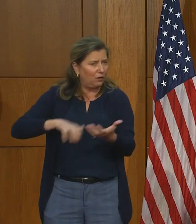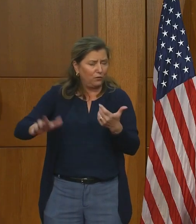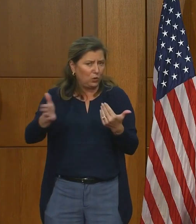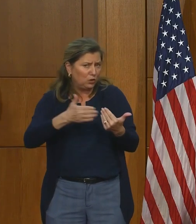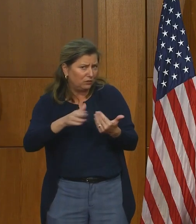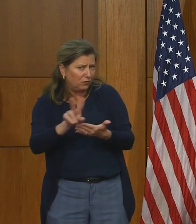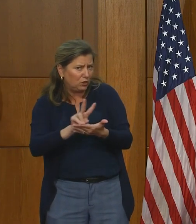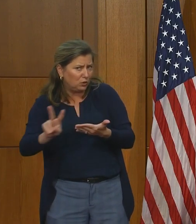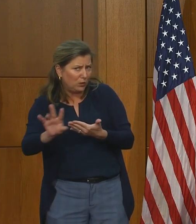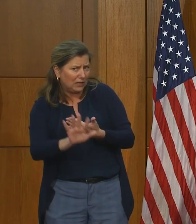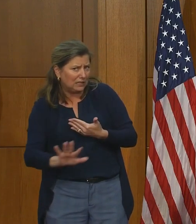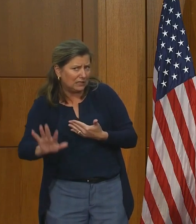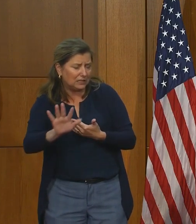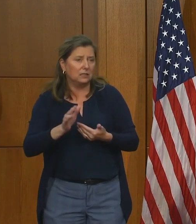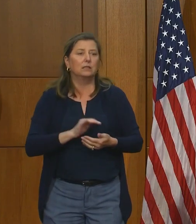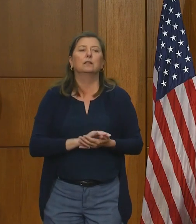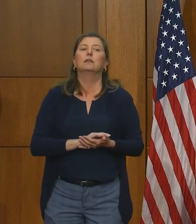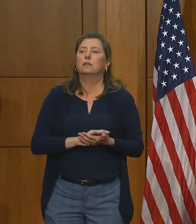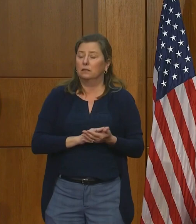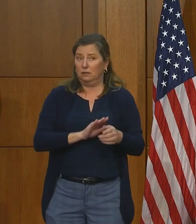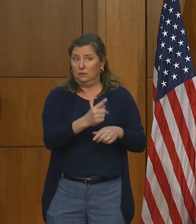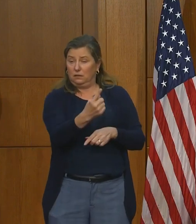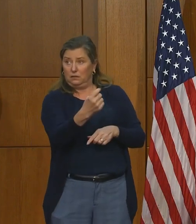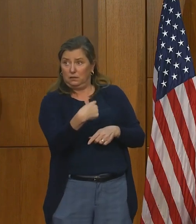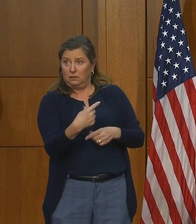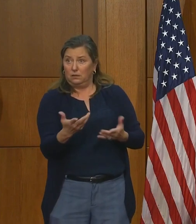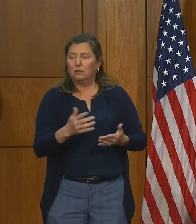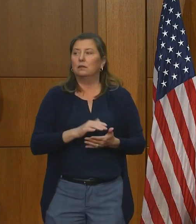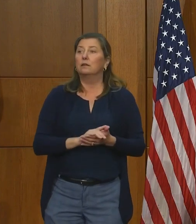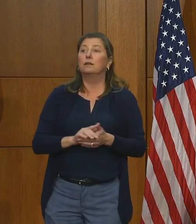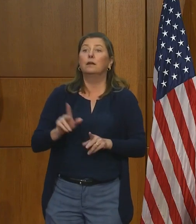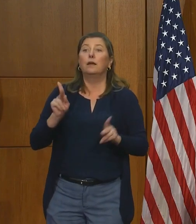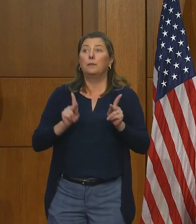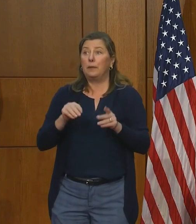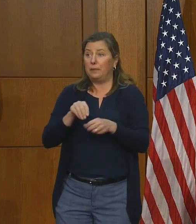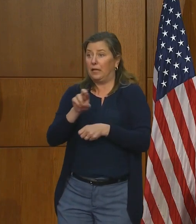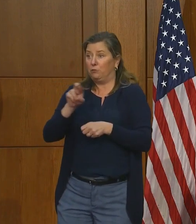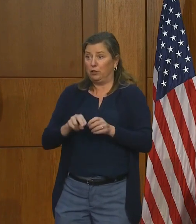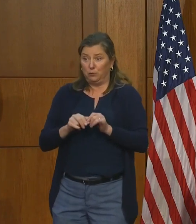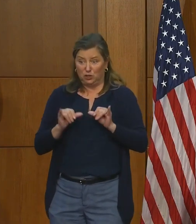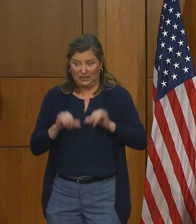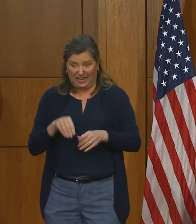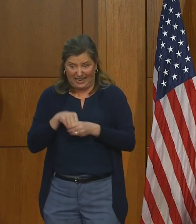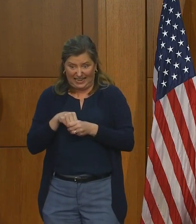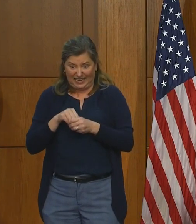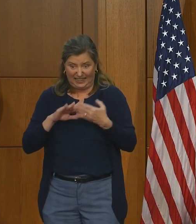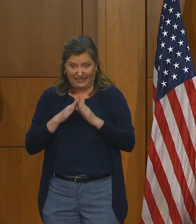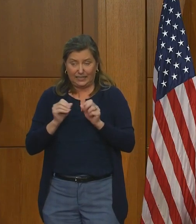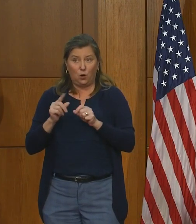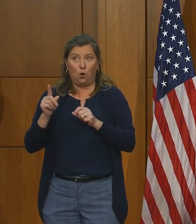FOR INSTALLED ALSO COMPETED IN THE NEXT FEW WEEKS OR SO. THE